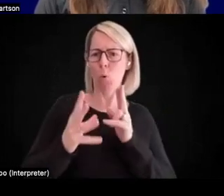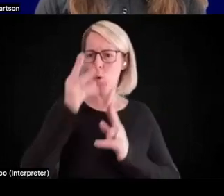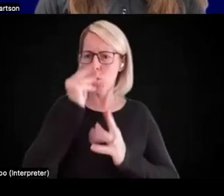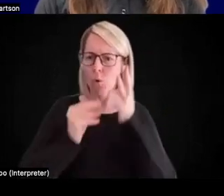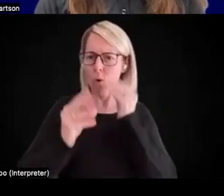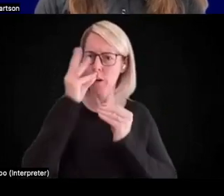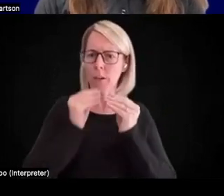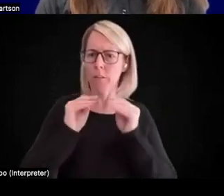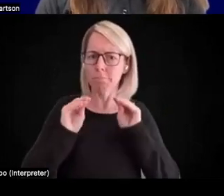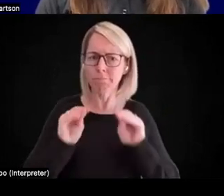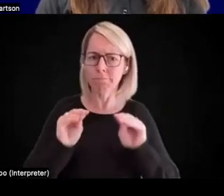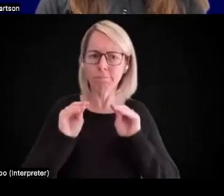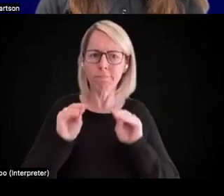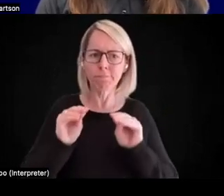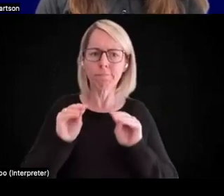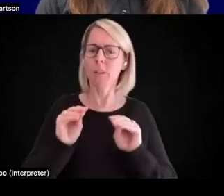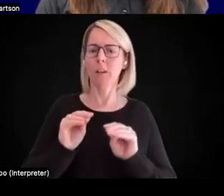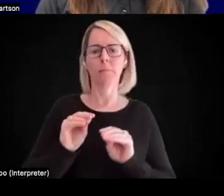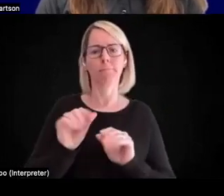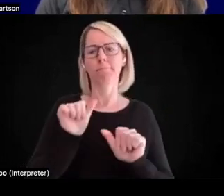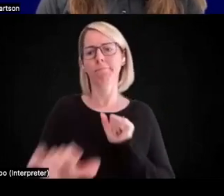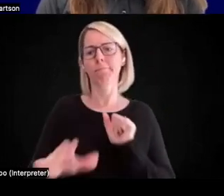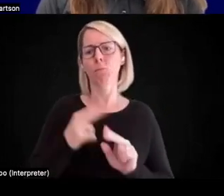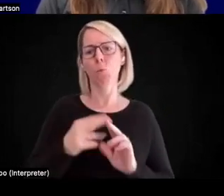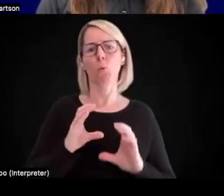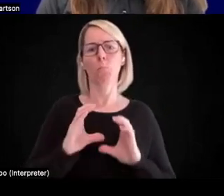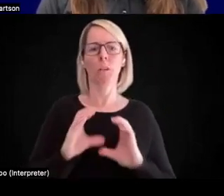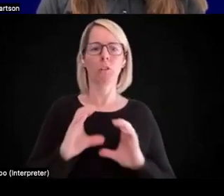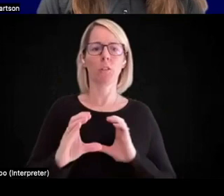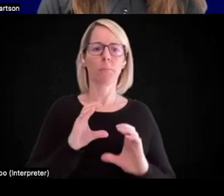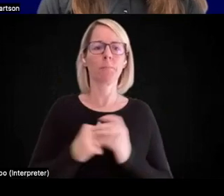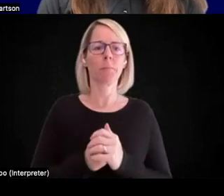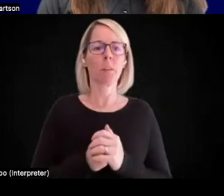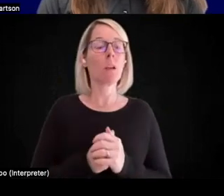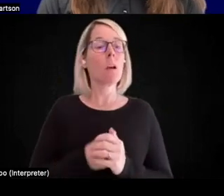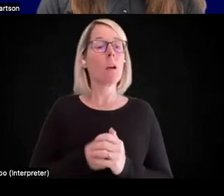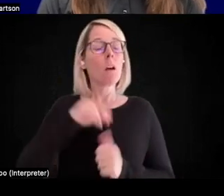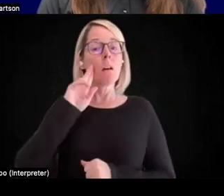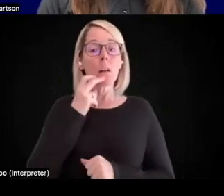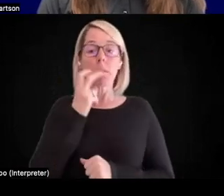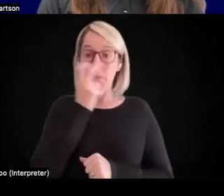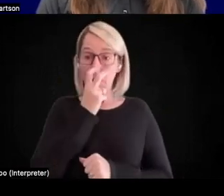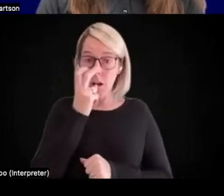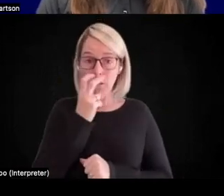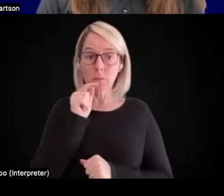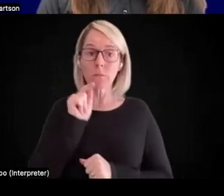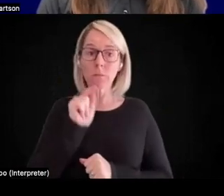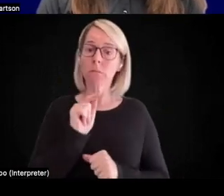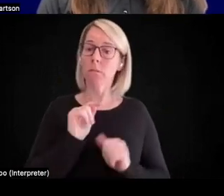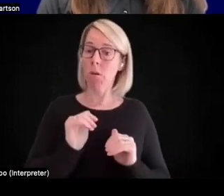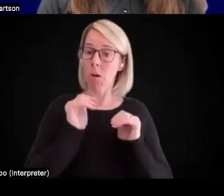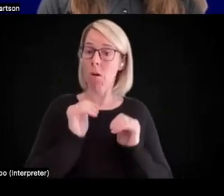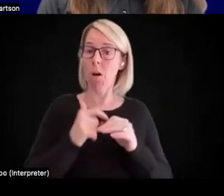and deafblind high quality interactions look and feel different to sighted and